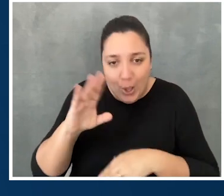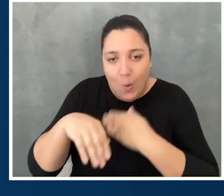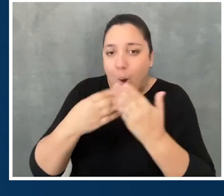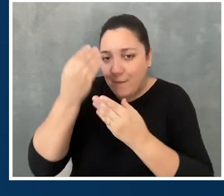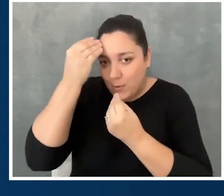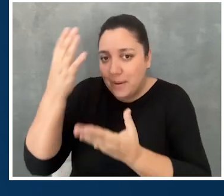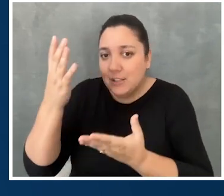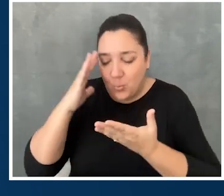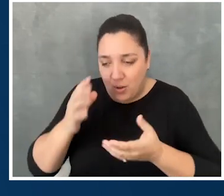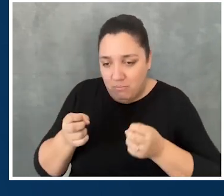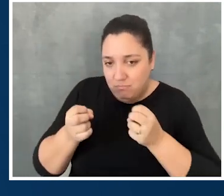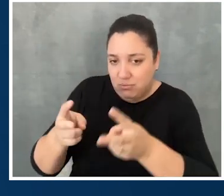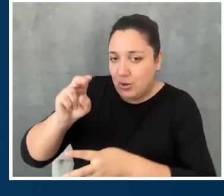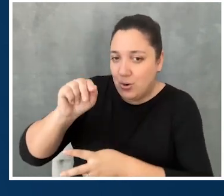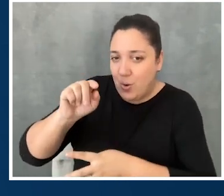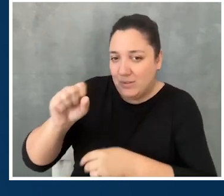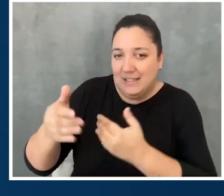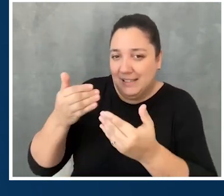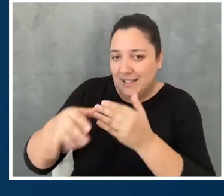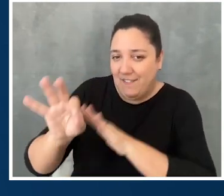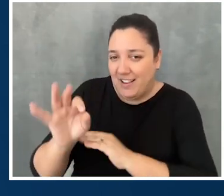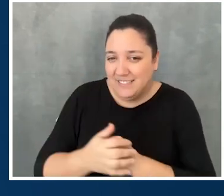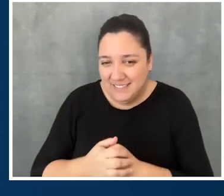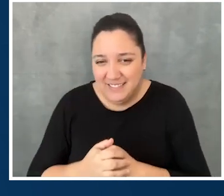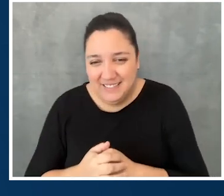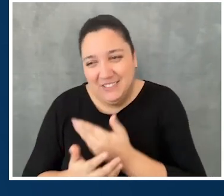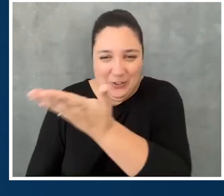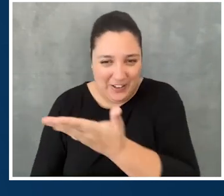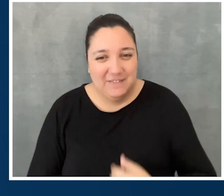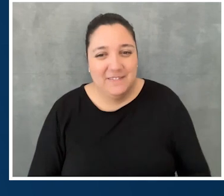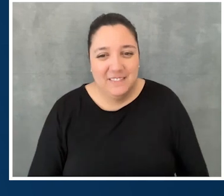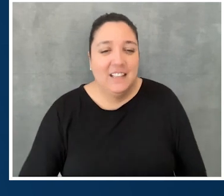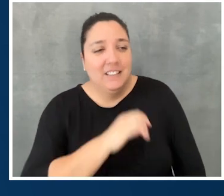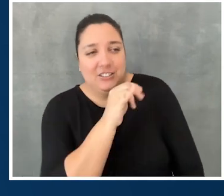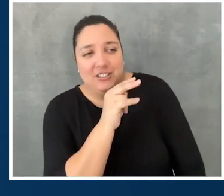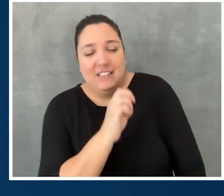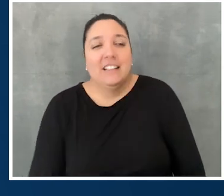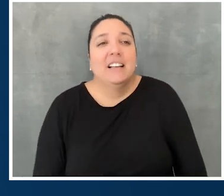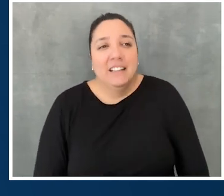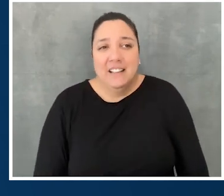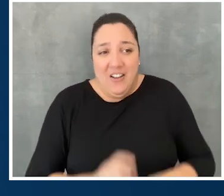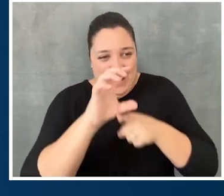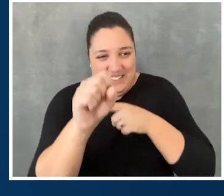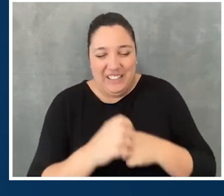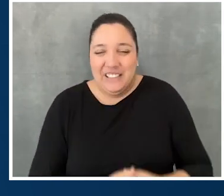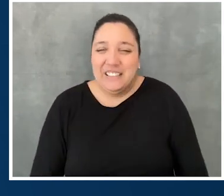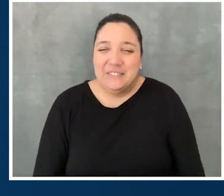so you will easily be able to find it, go ahead. Awesome, and we also